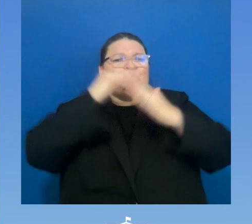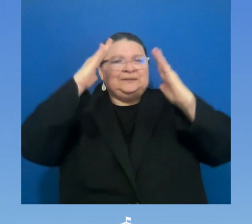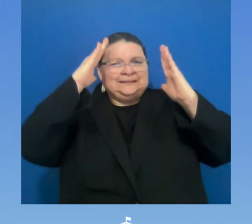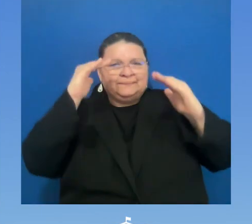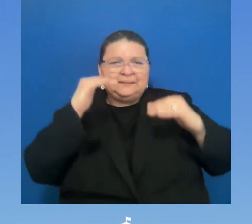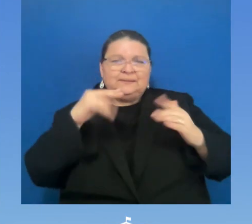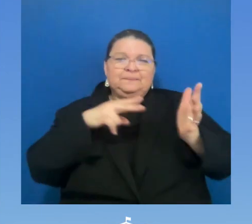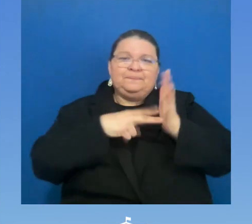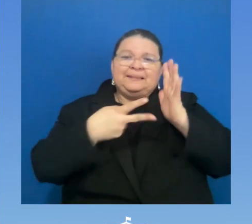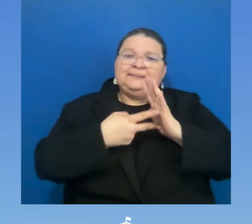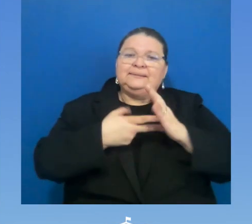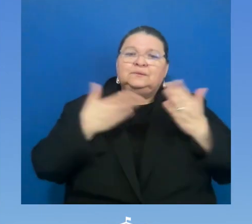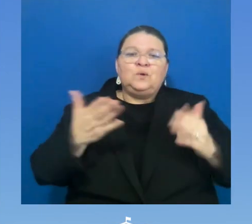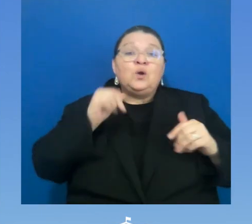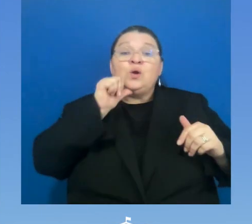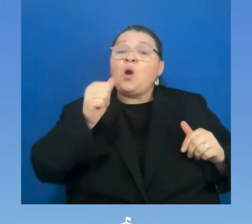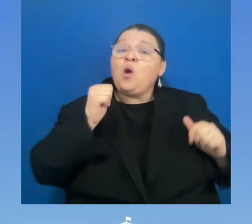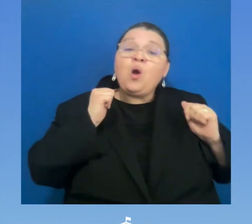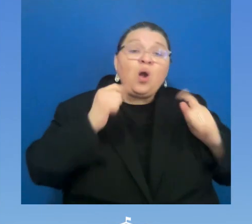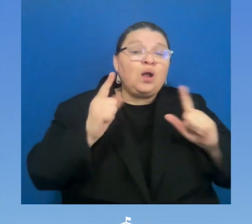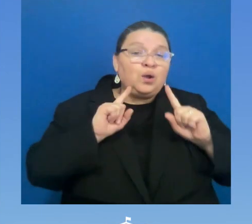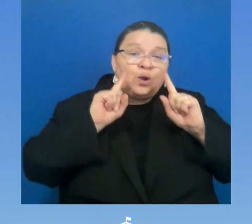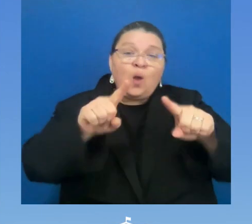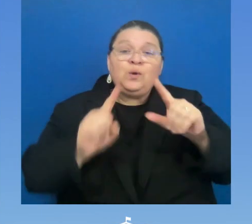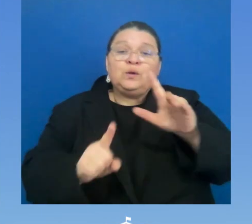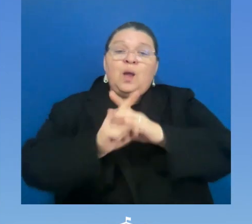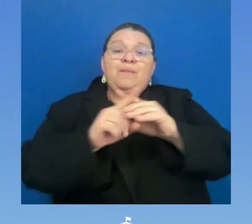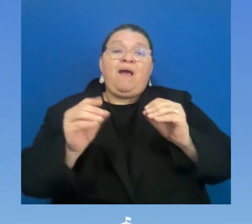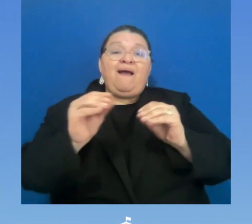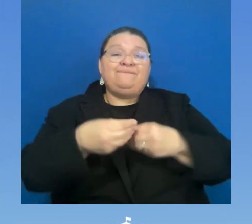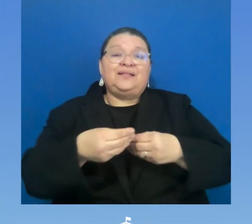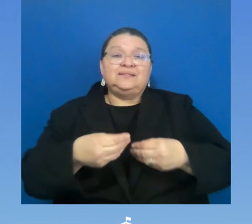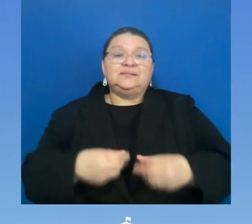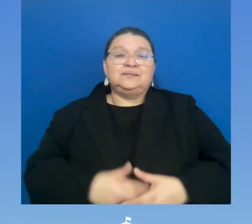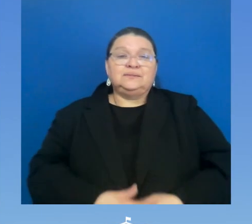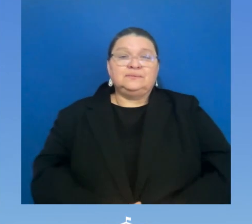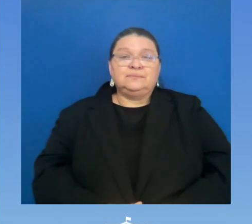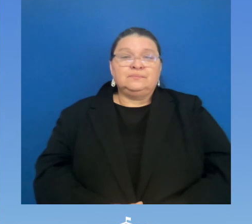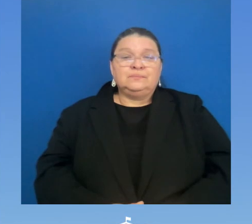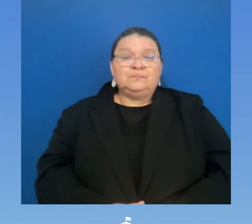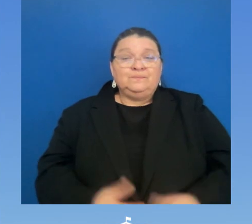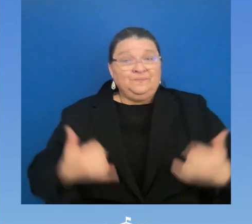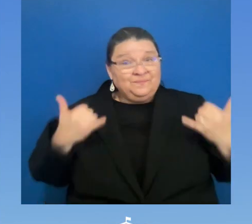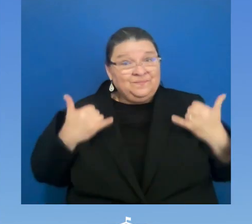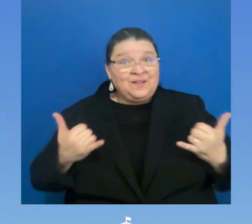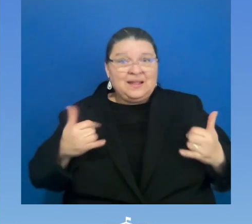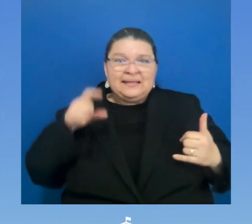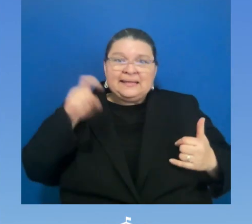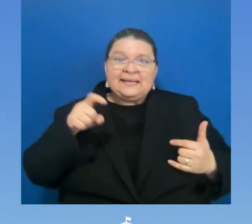that they had just two years ago. So we're creating a new type of work environment, a place where we can have equality for all.